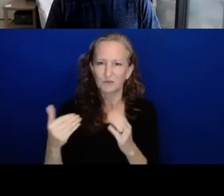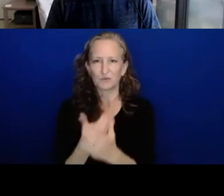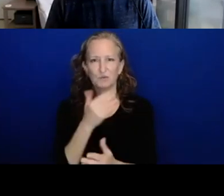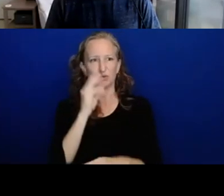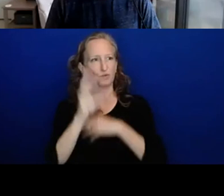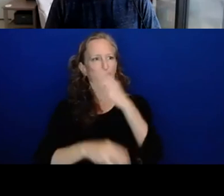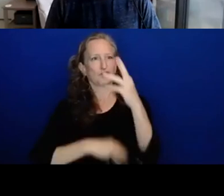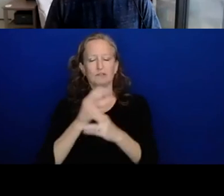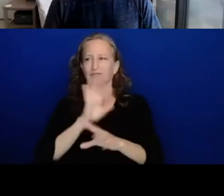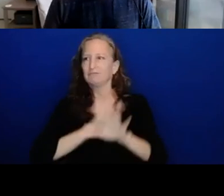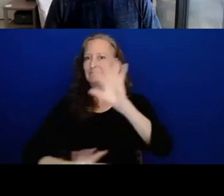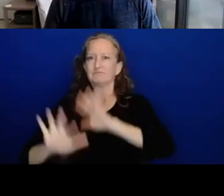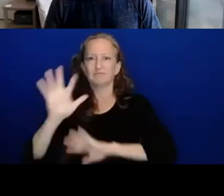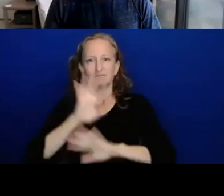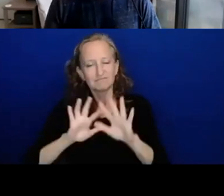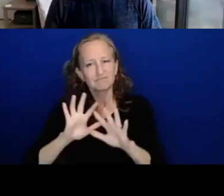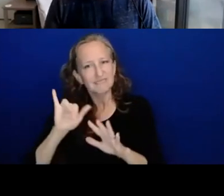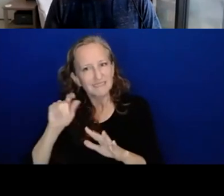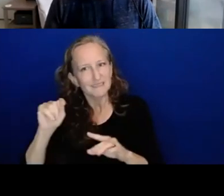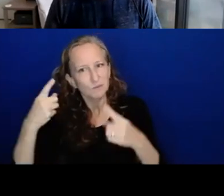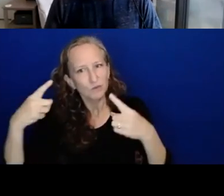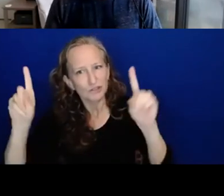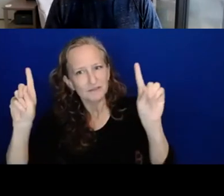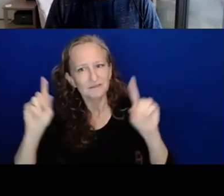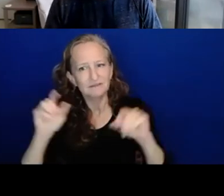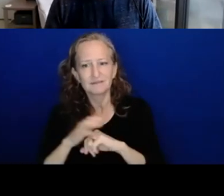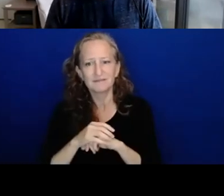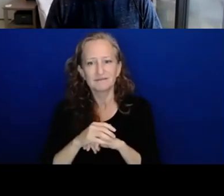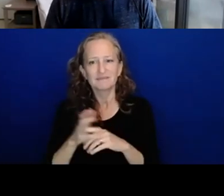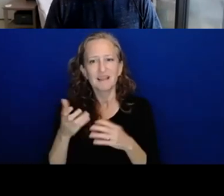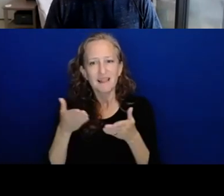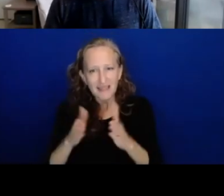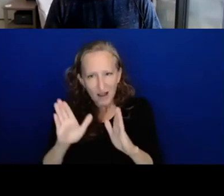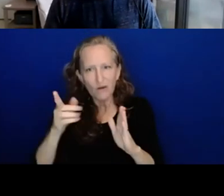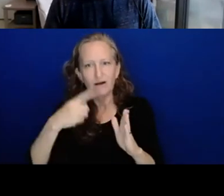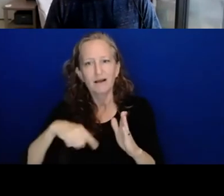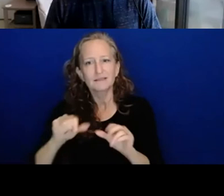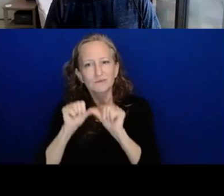impressive. And, you know, the human spirit, you know it's still enabling us to get the